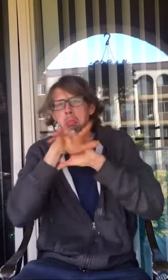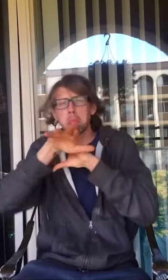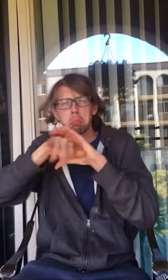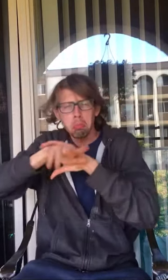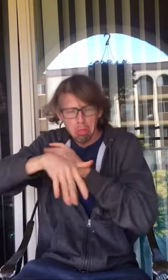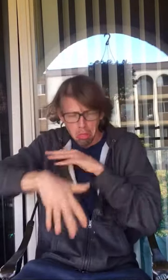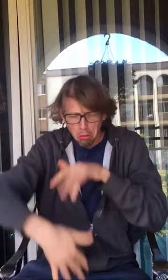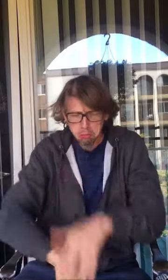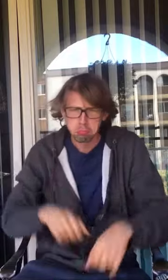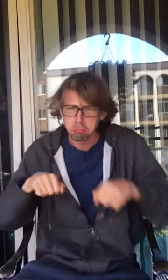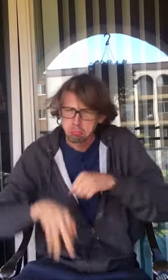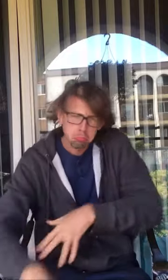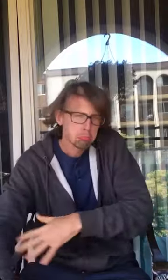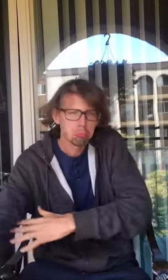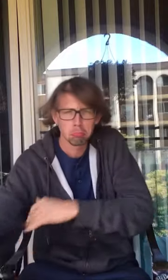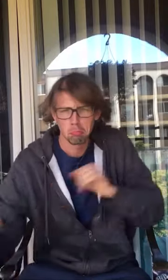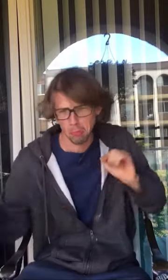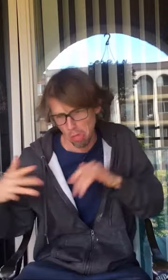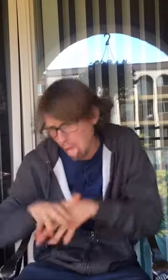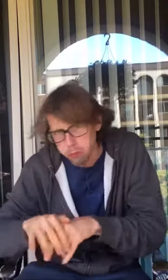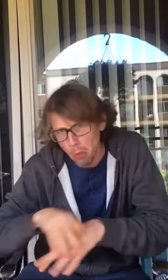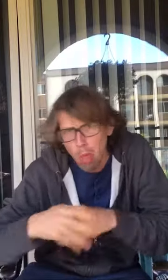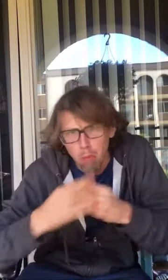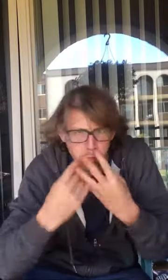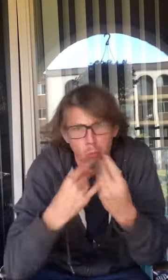Falling, the effluvia of many feeds many.